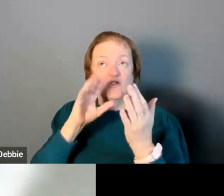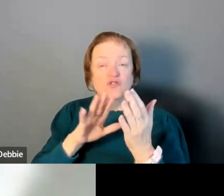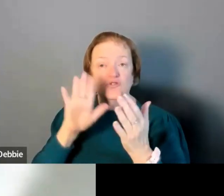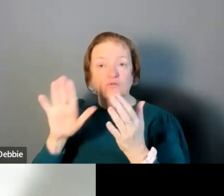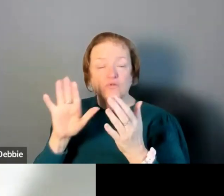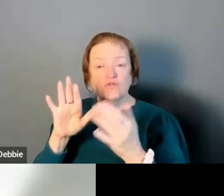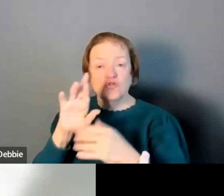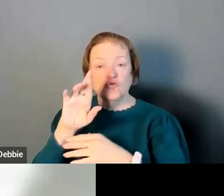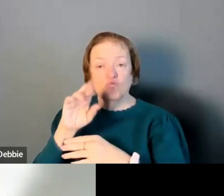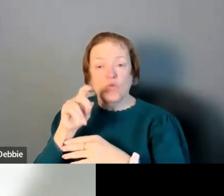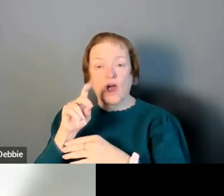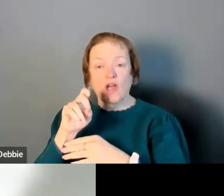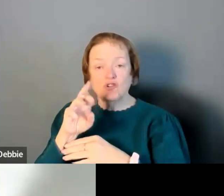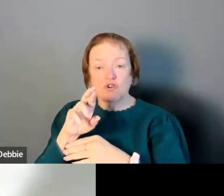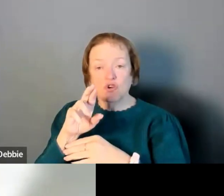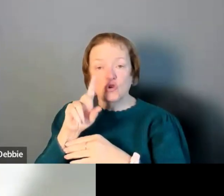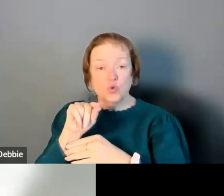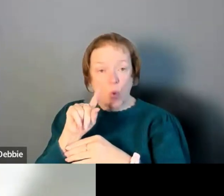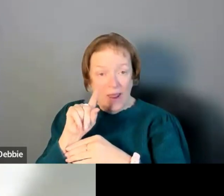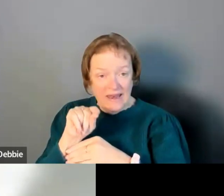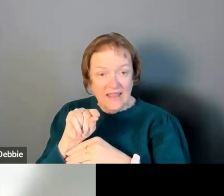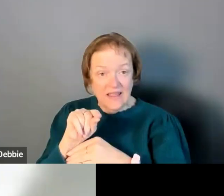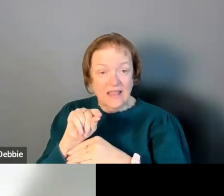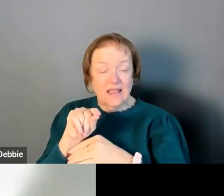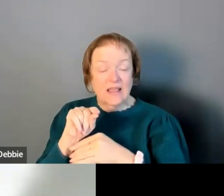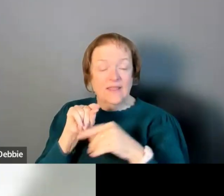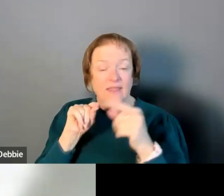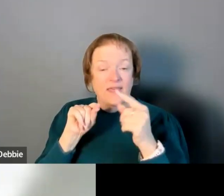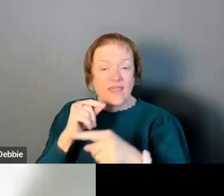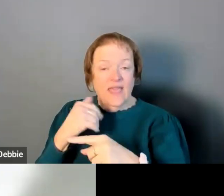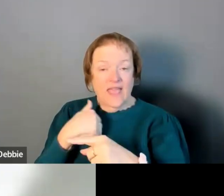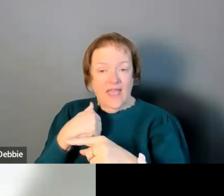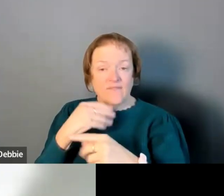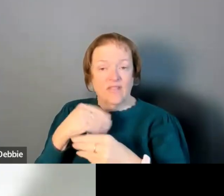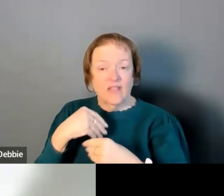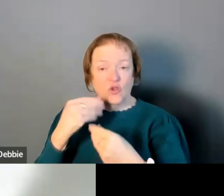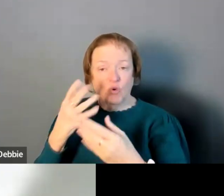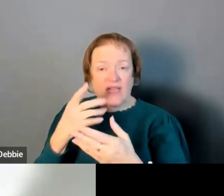your students, Roger20, that they would have, that you gave them for FM.